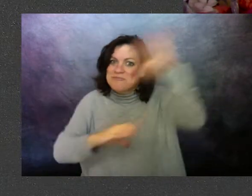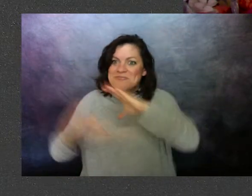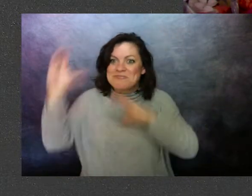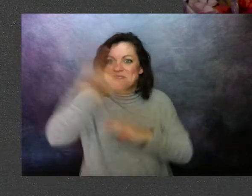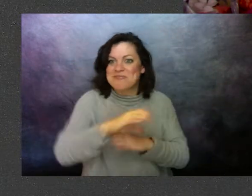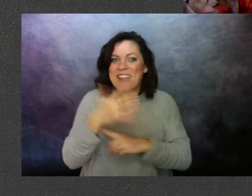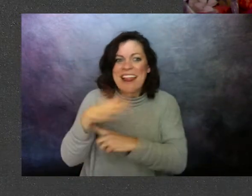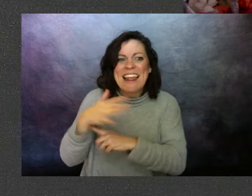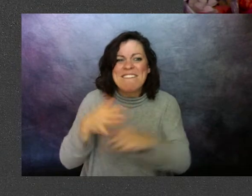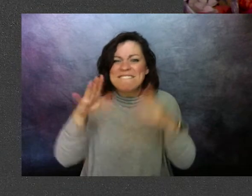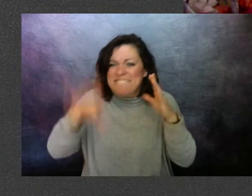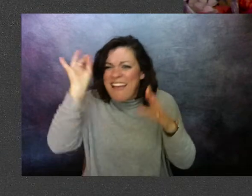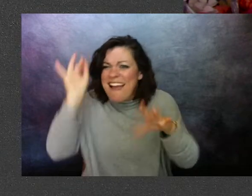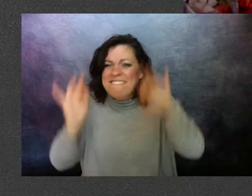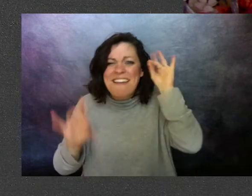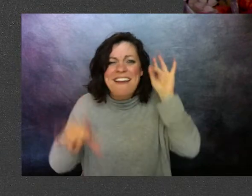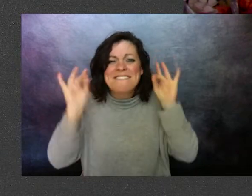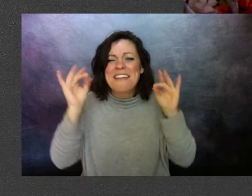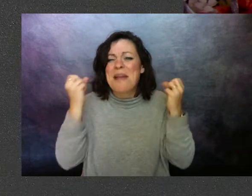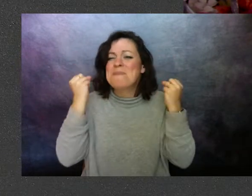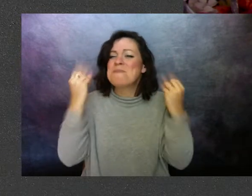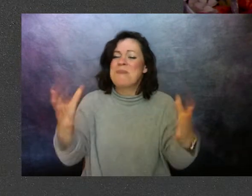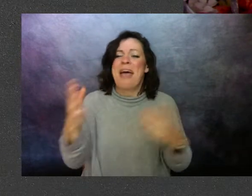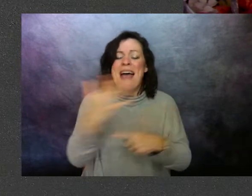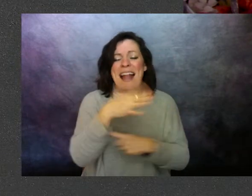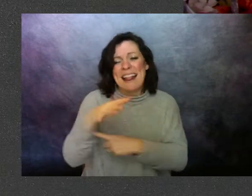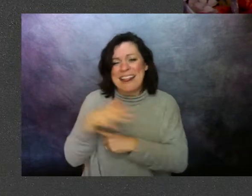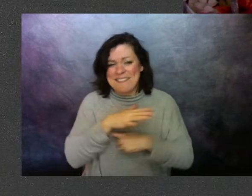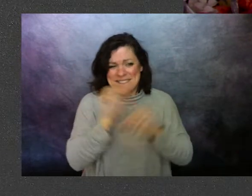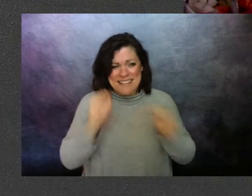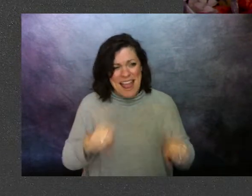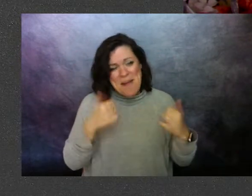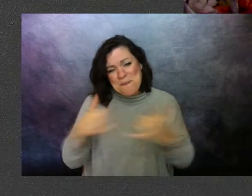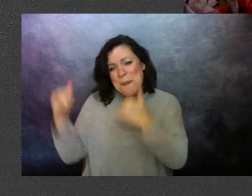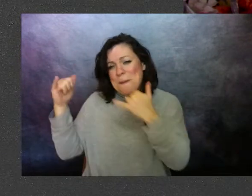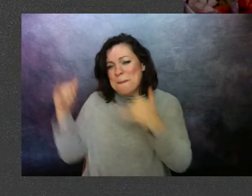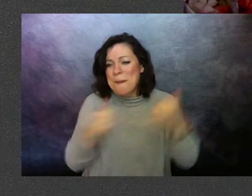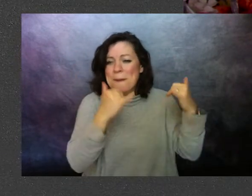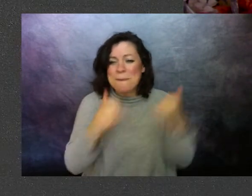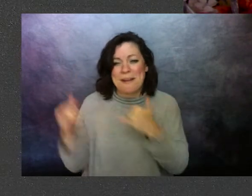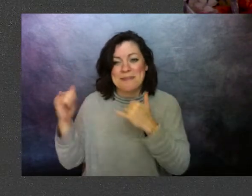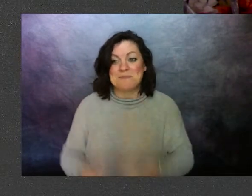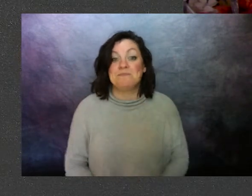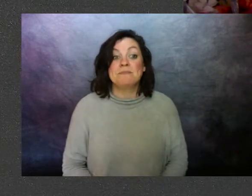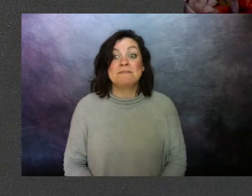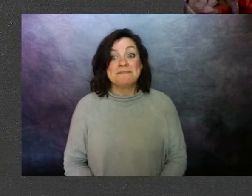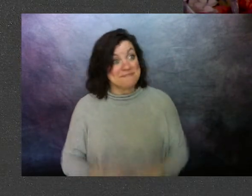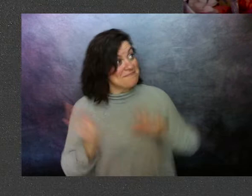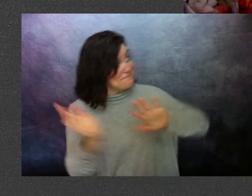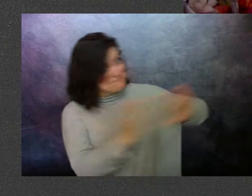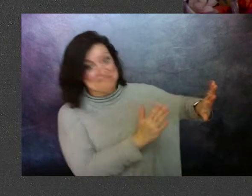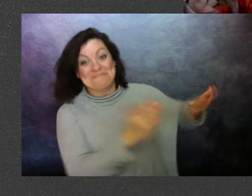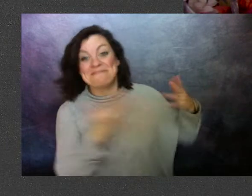We found lots of leaves, now let's jump and play. Okay.